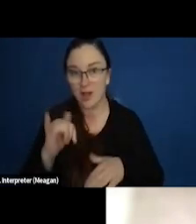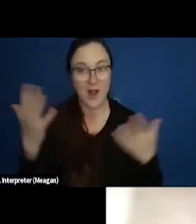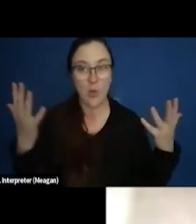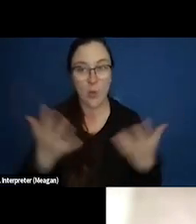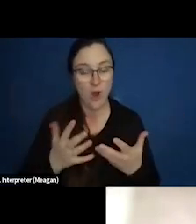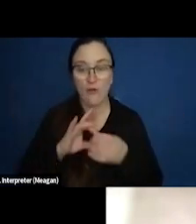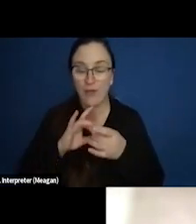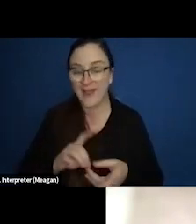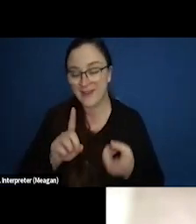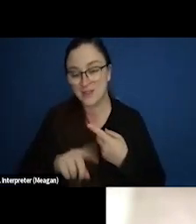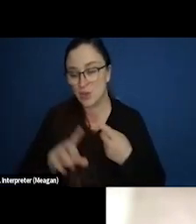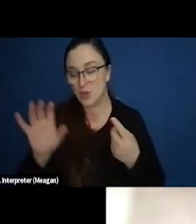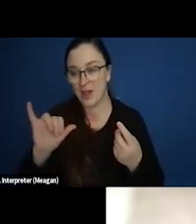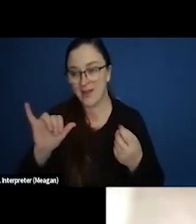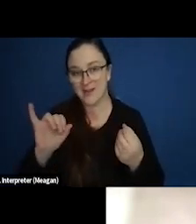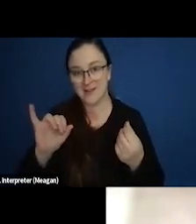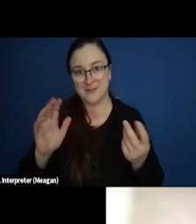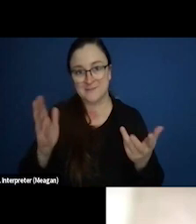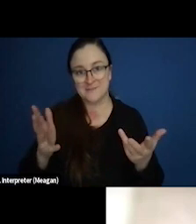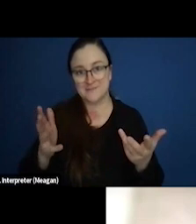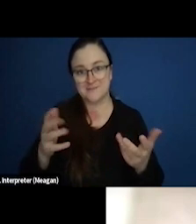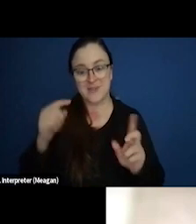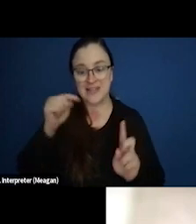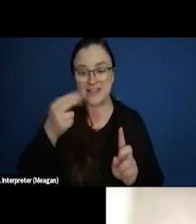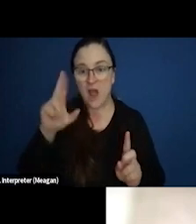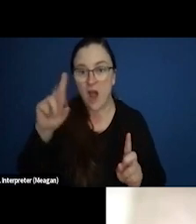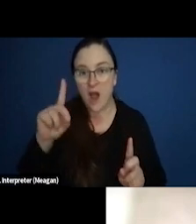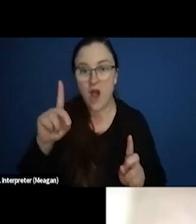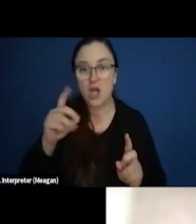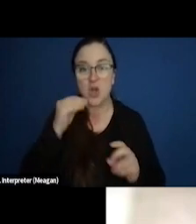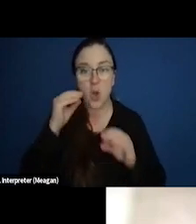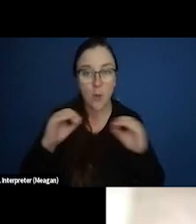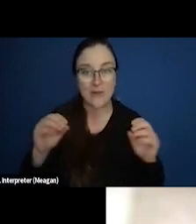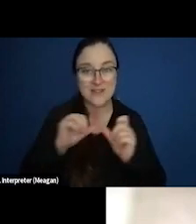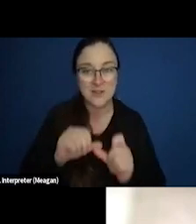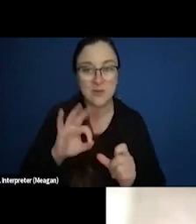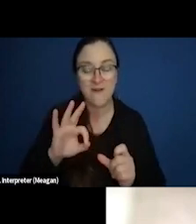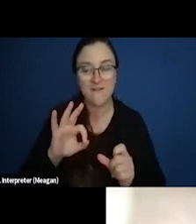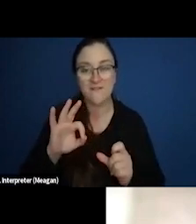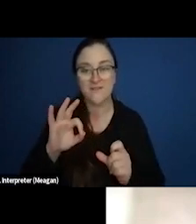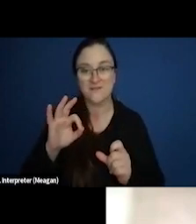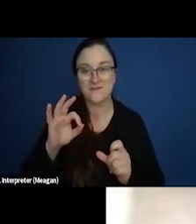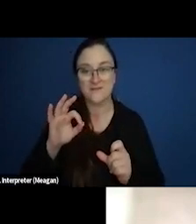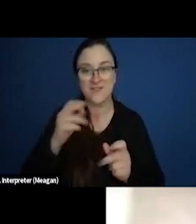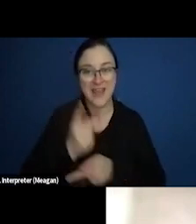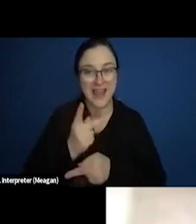let's say this is a HUD Homeless Continuum of Care grantee and they really need the support